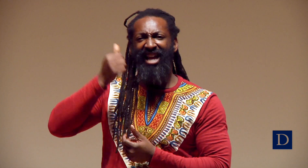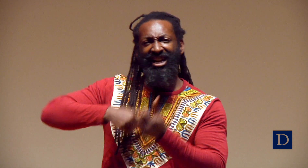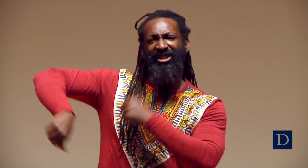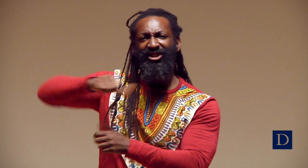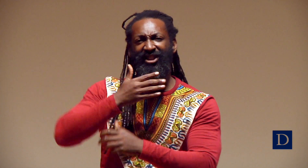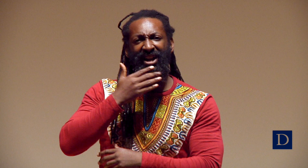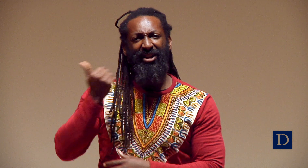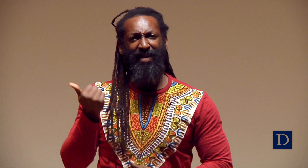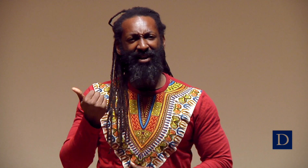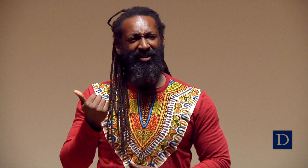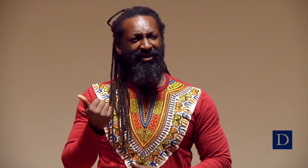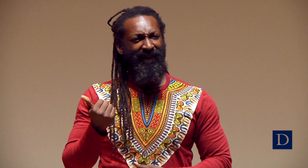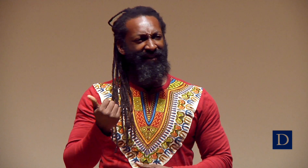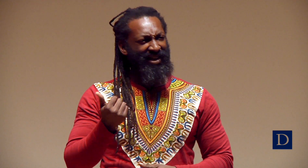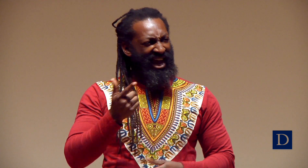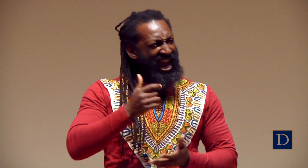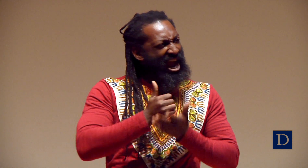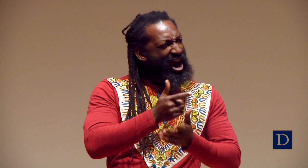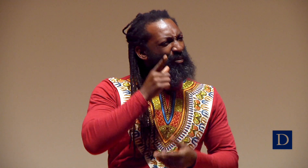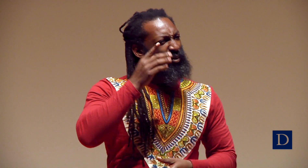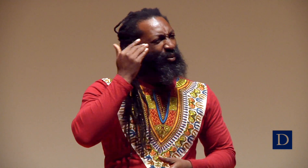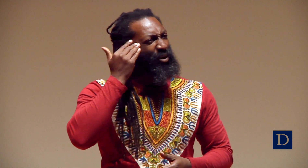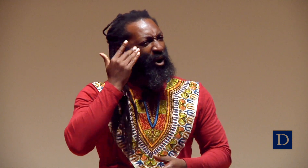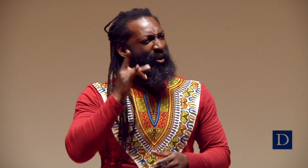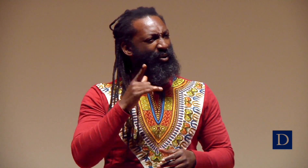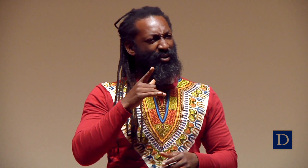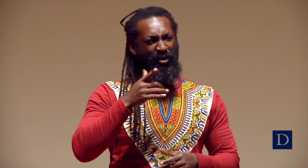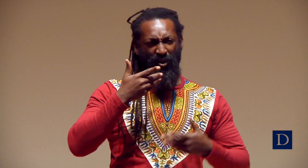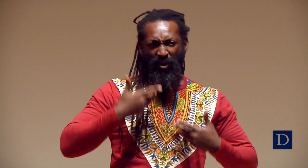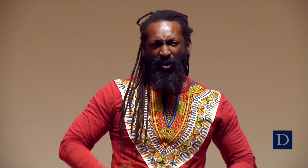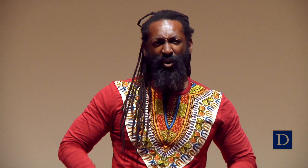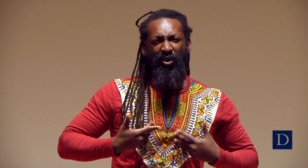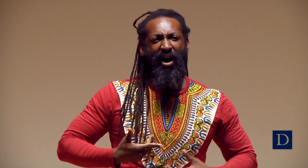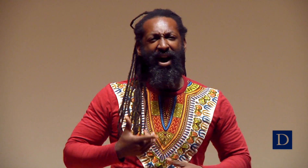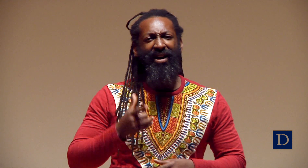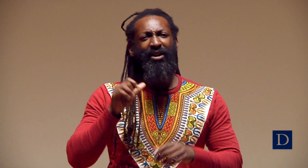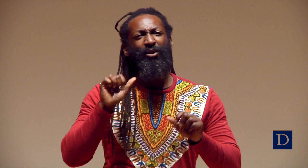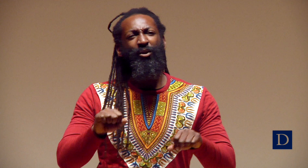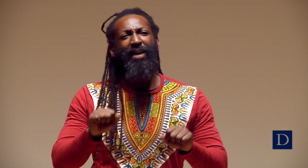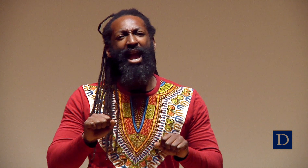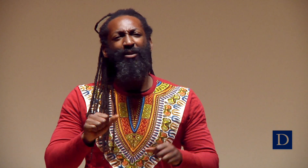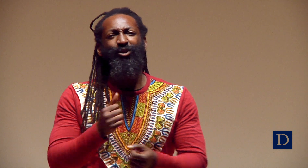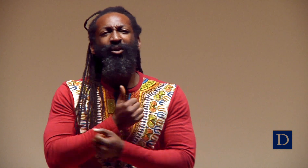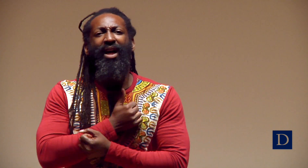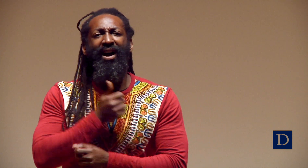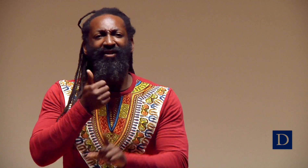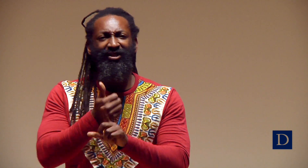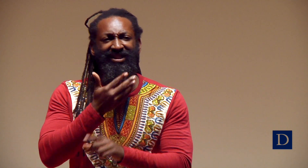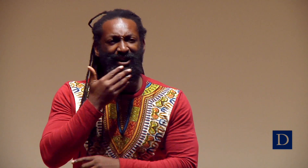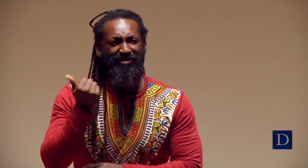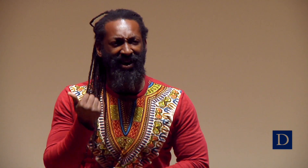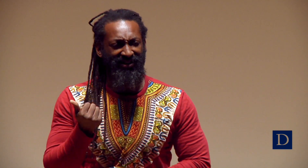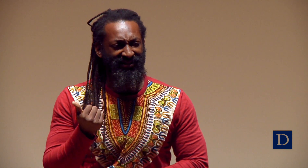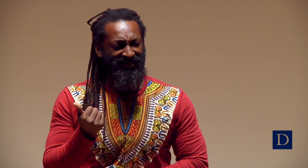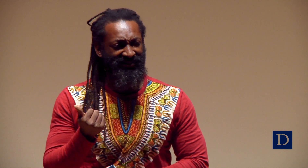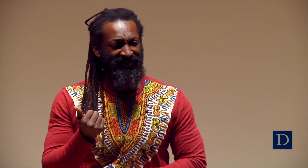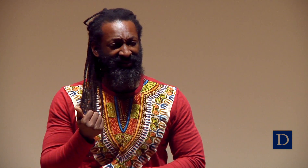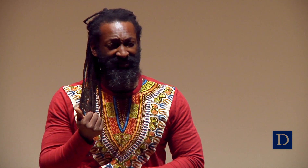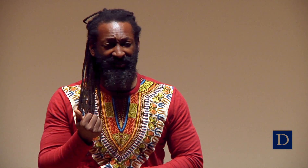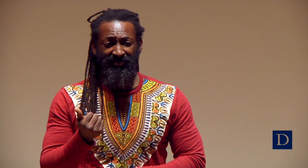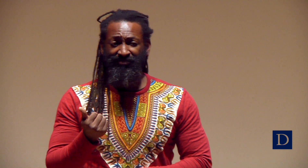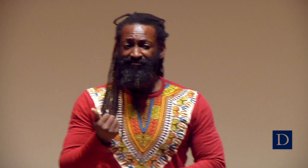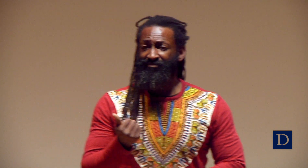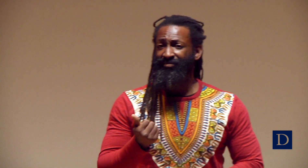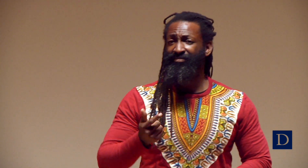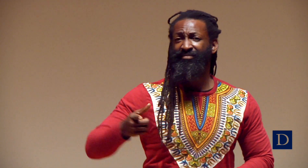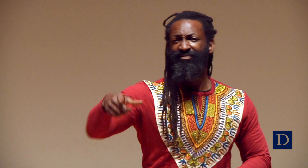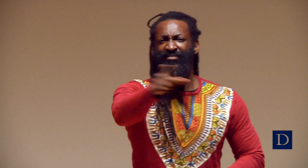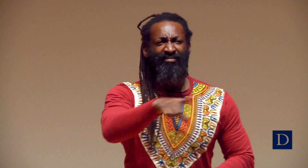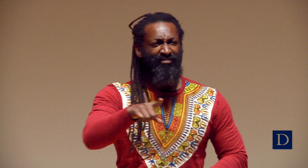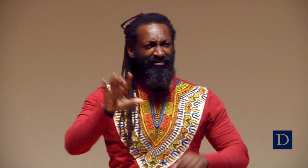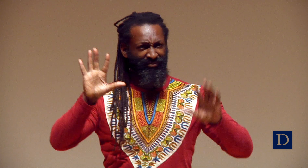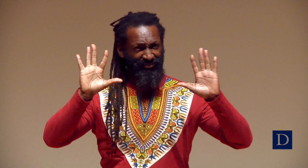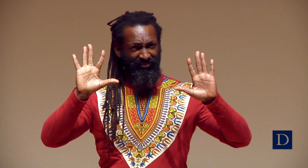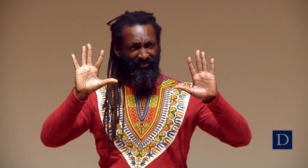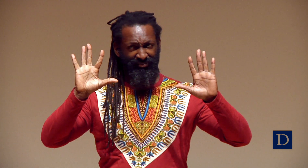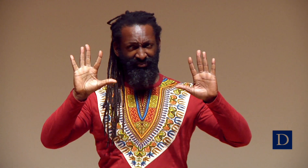We need to establish relationships with each other so we understand each other better. You know who you are, and when you know that, you can love yourself even better.